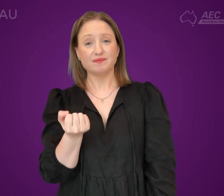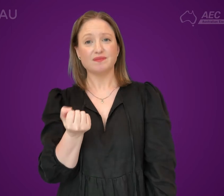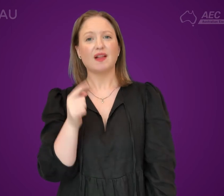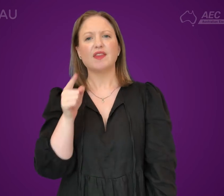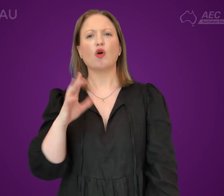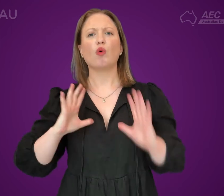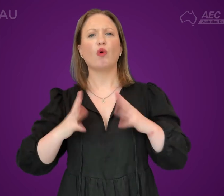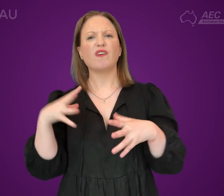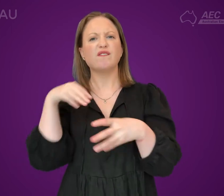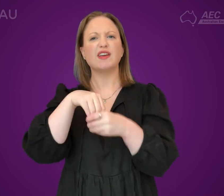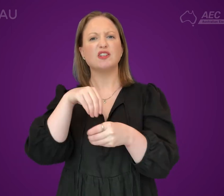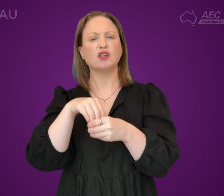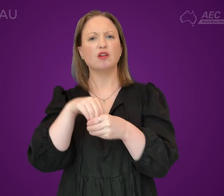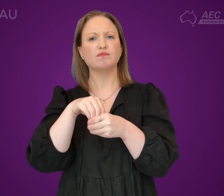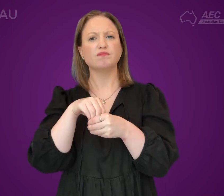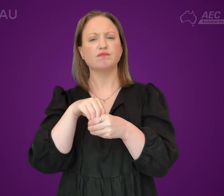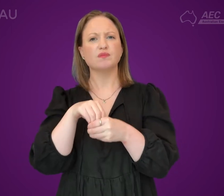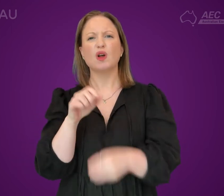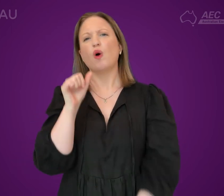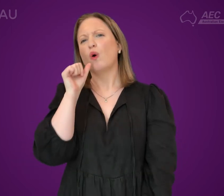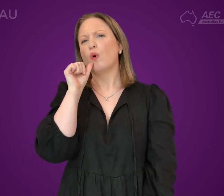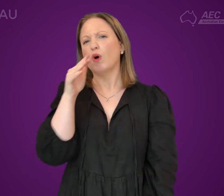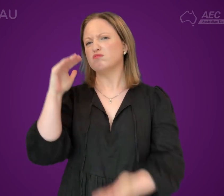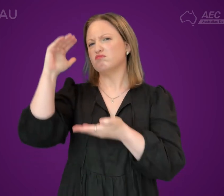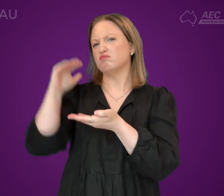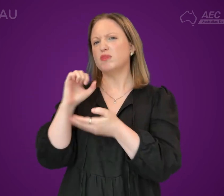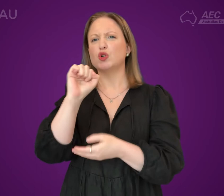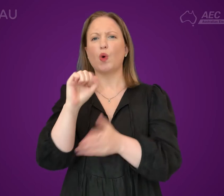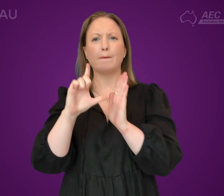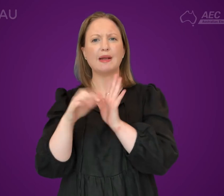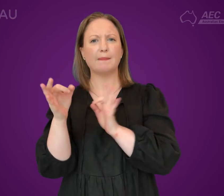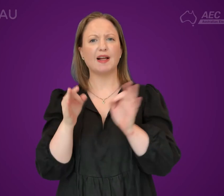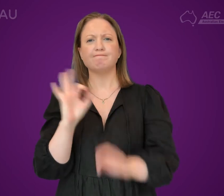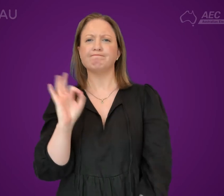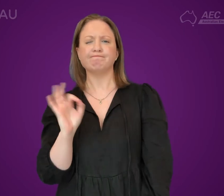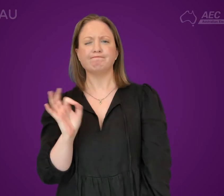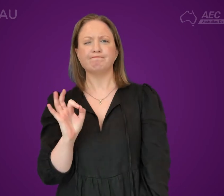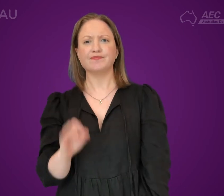you can use this now without additional cost - using this feature will not touch your plan minutes.